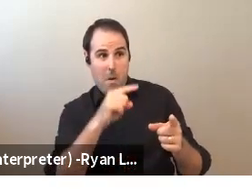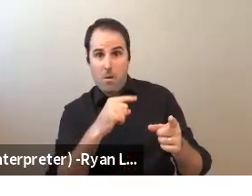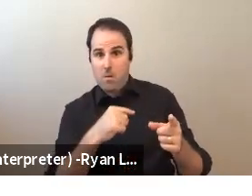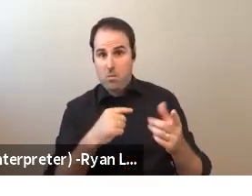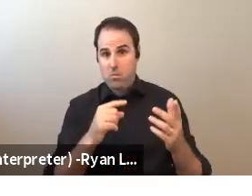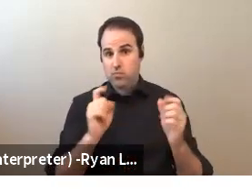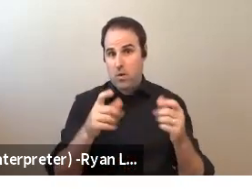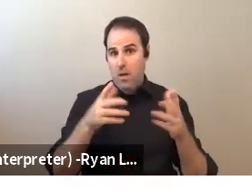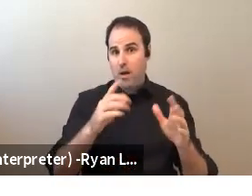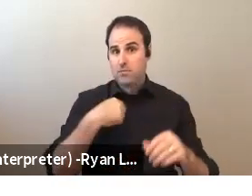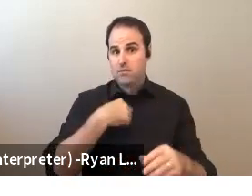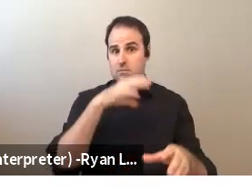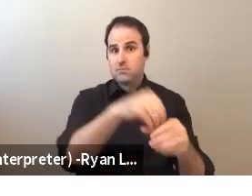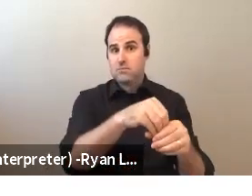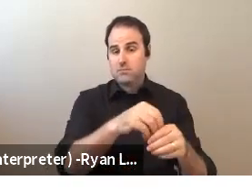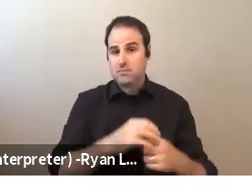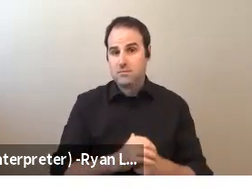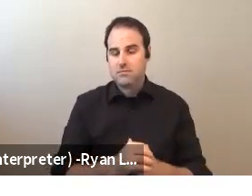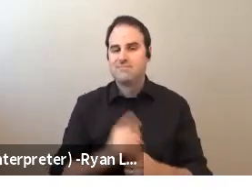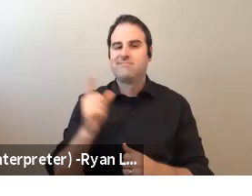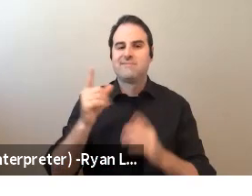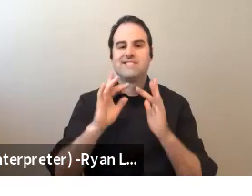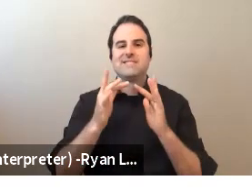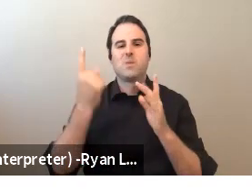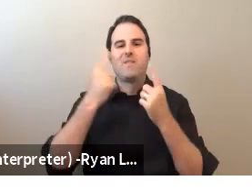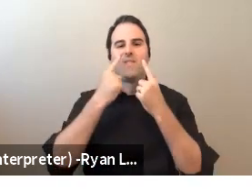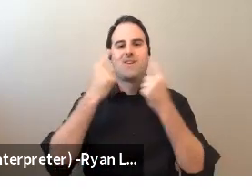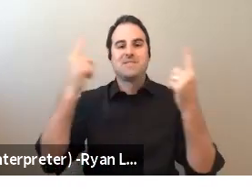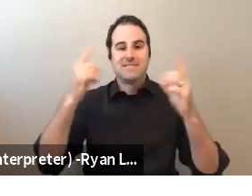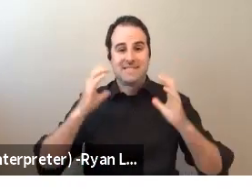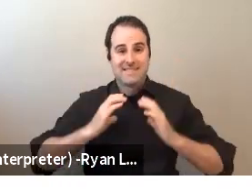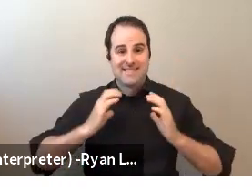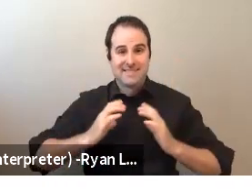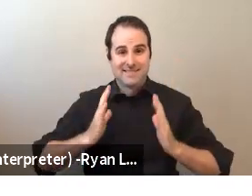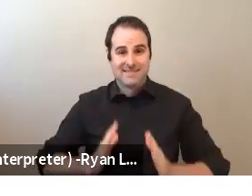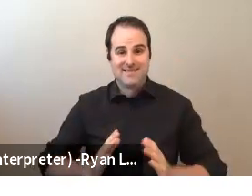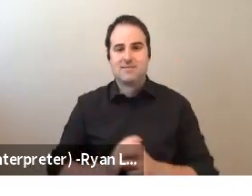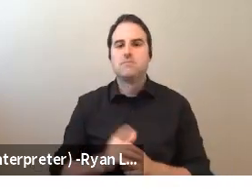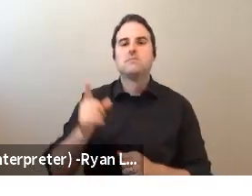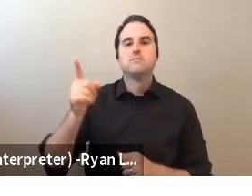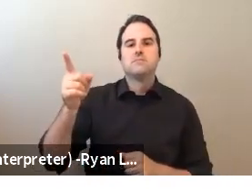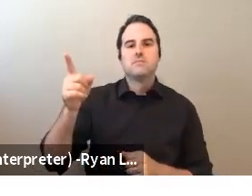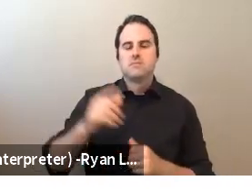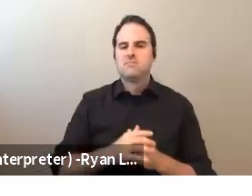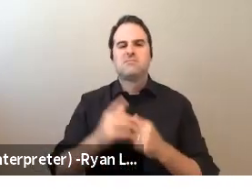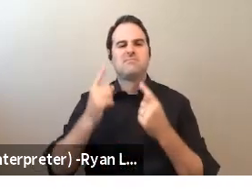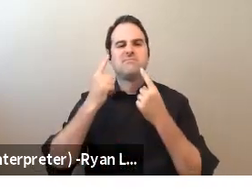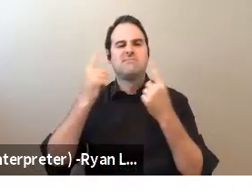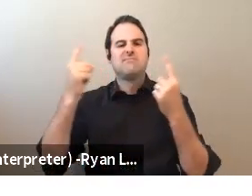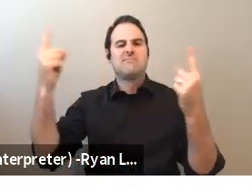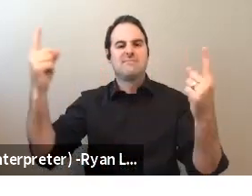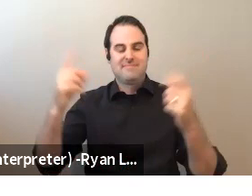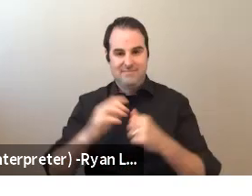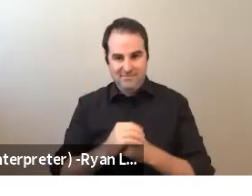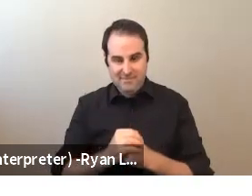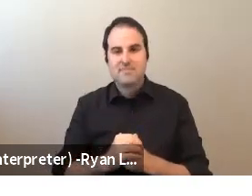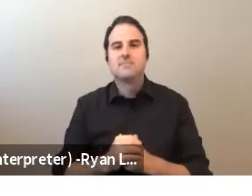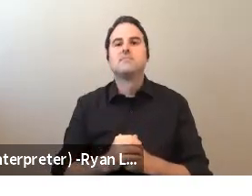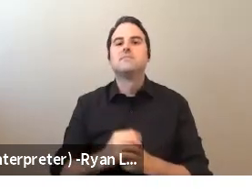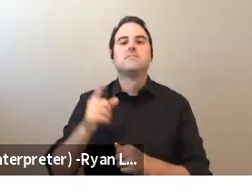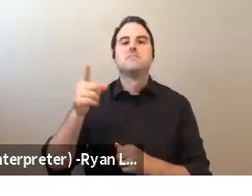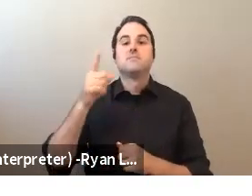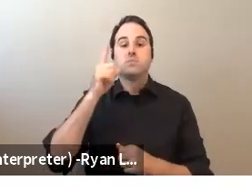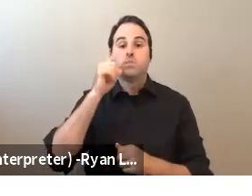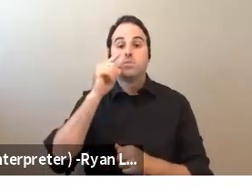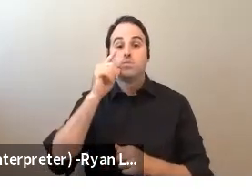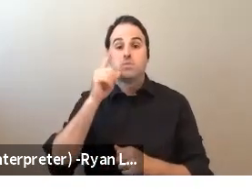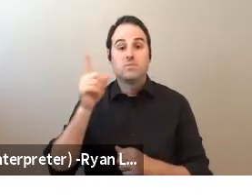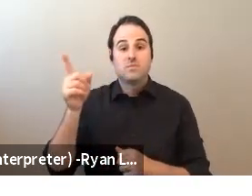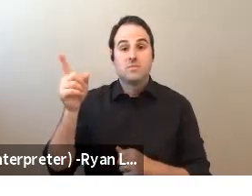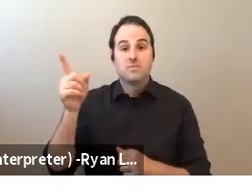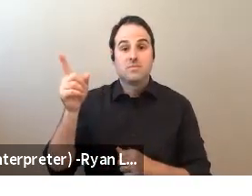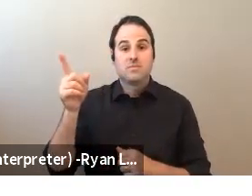Sally Potter: Enter. One of the internet's most famous citizens face for me to the world over a public identity Rivaled only by a handful of corporate giants and global superstars. The big copyright see